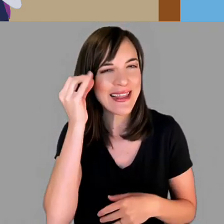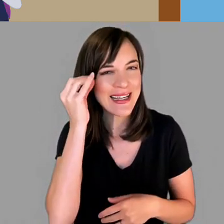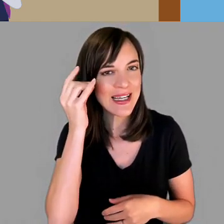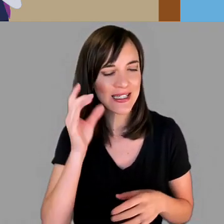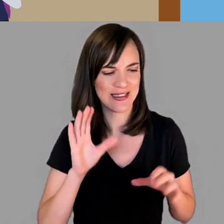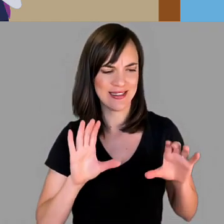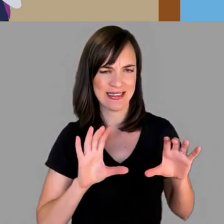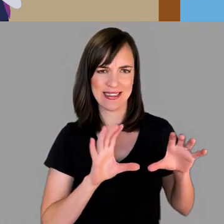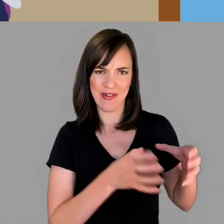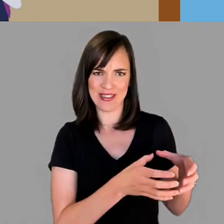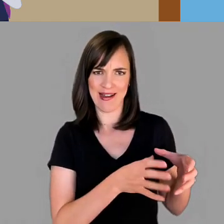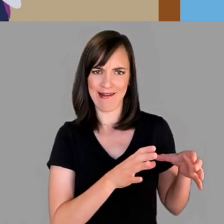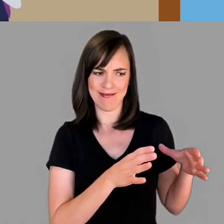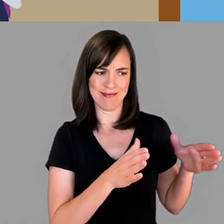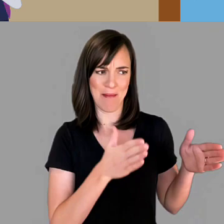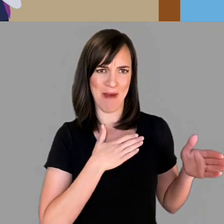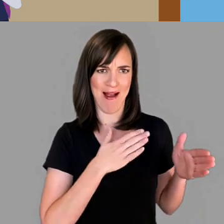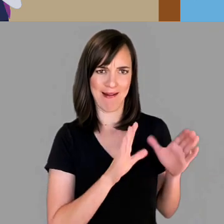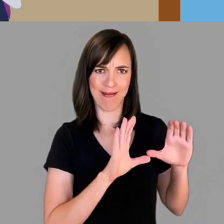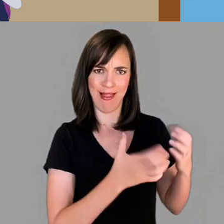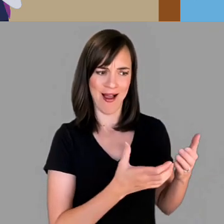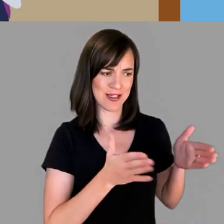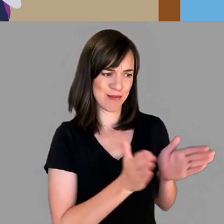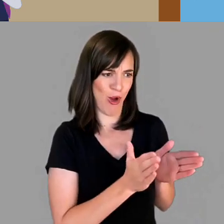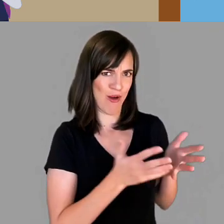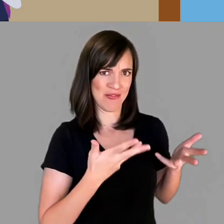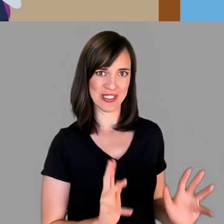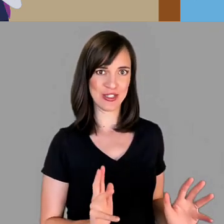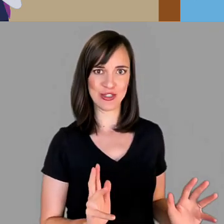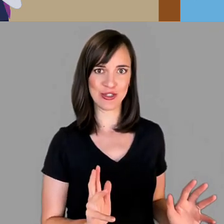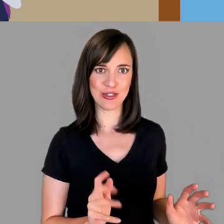You may be thinking… My students are in a separate class, I am already teaching